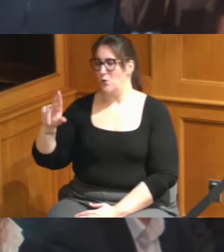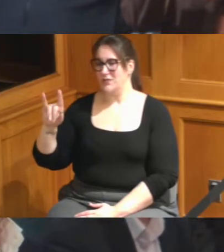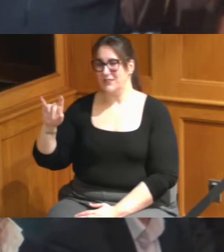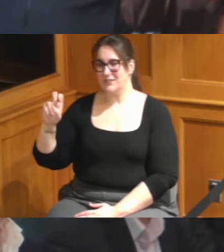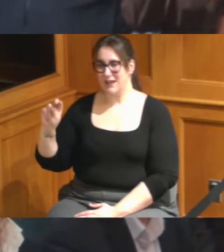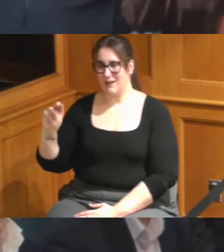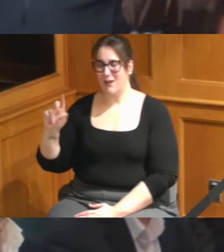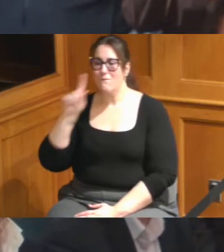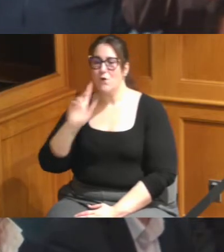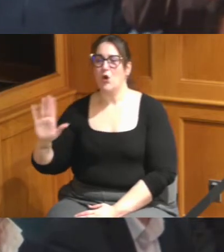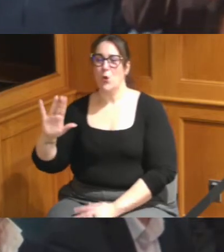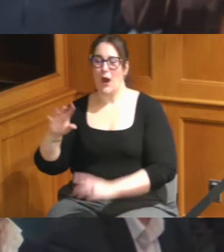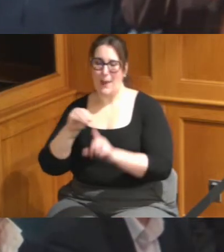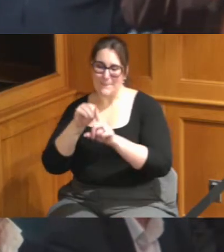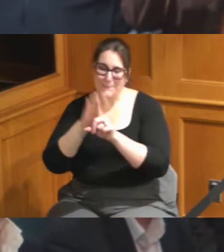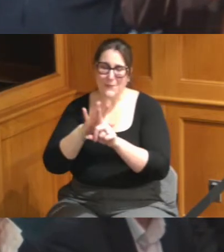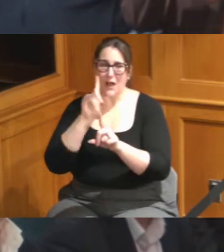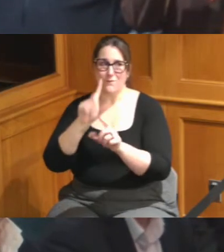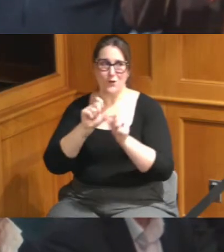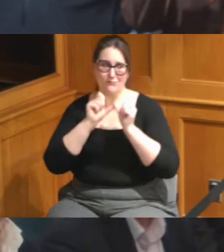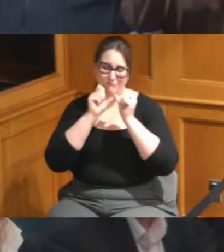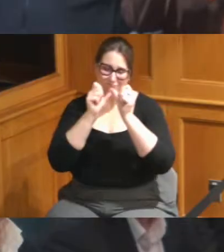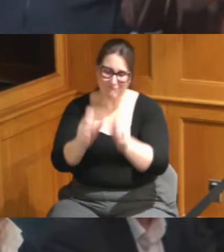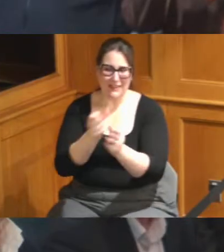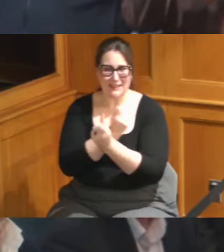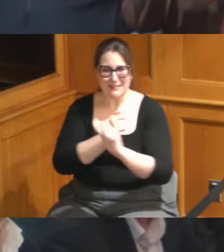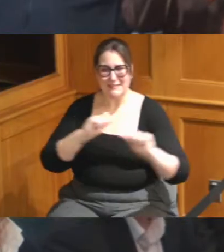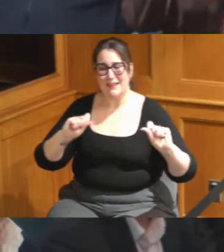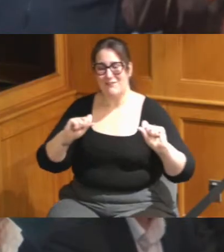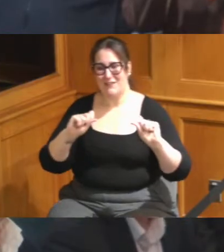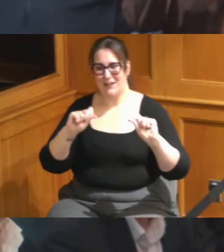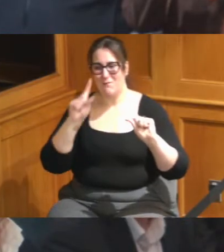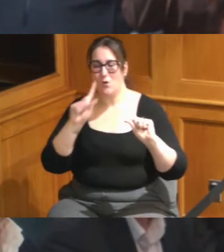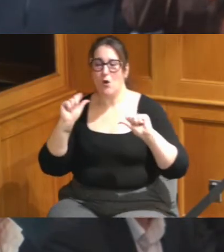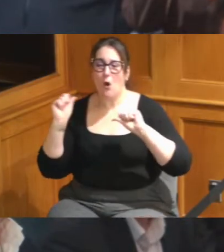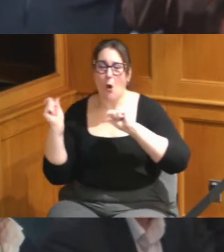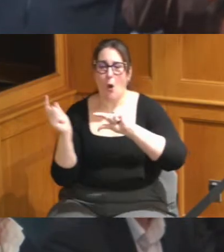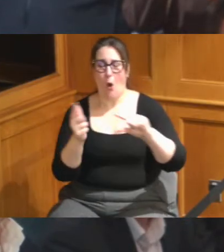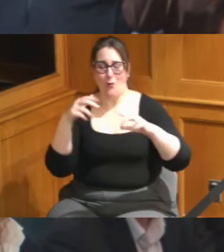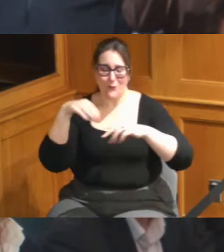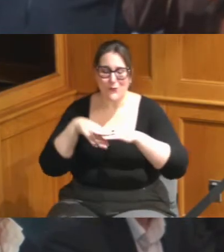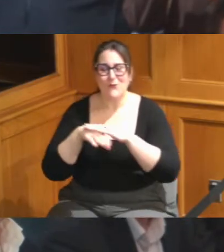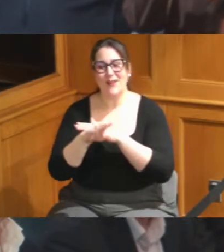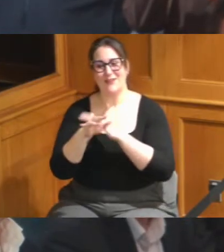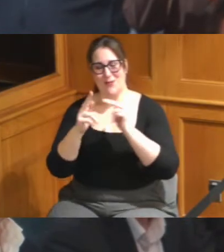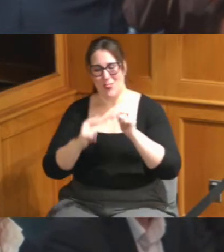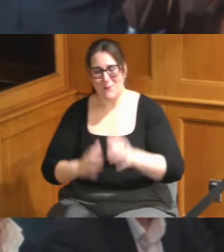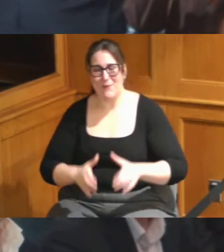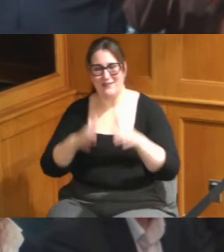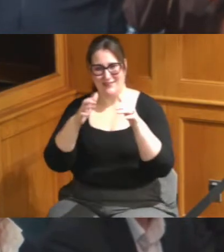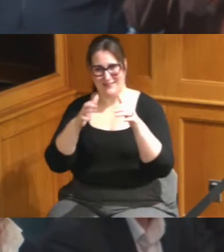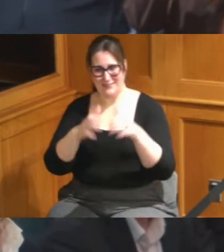impact on the safety and well-being of all who enter our county buildings. Now therefore,